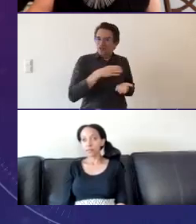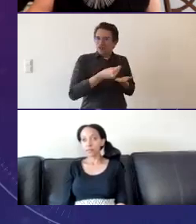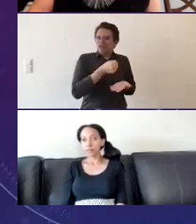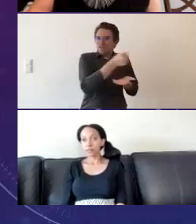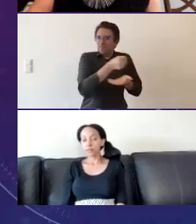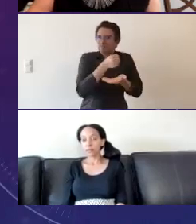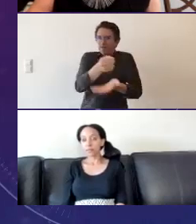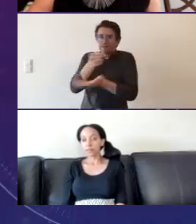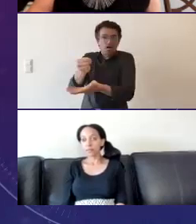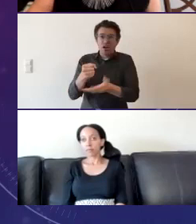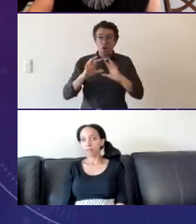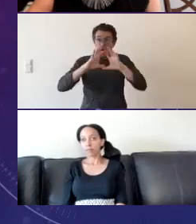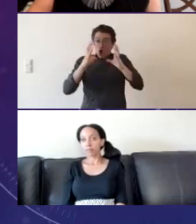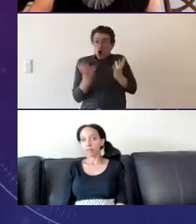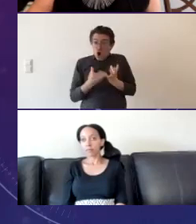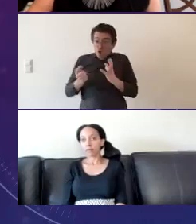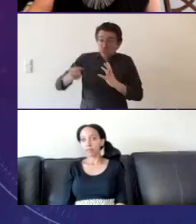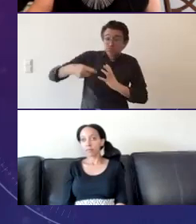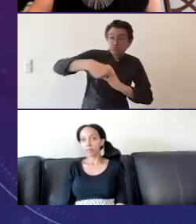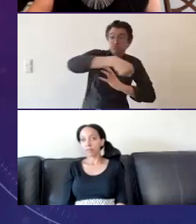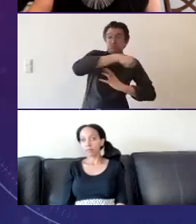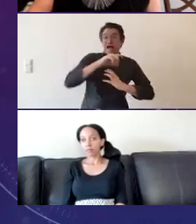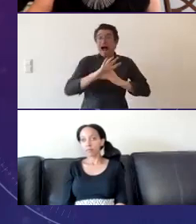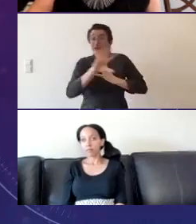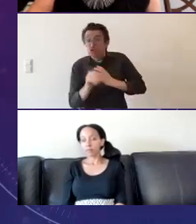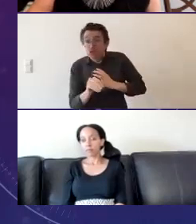believe that people with disabilities should take the lead and advocating for